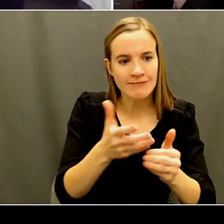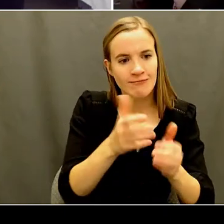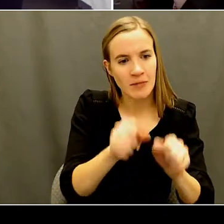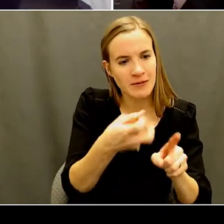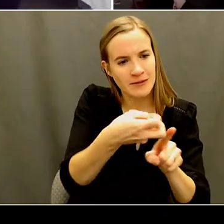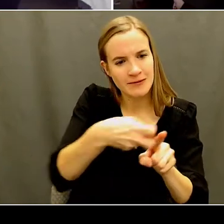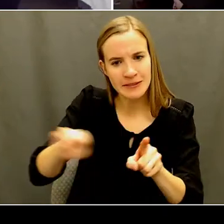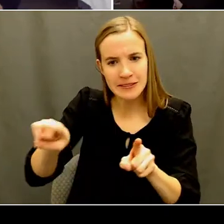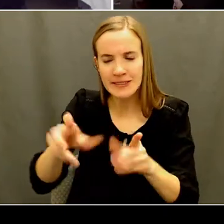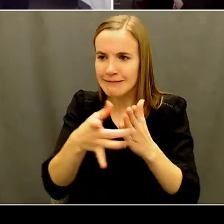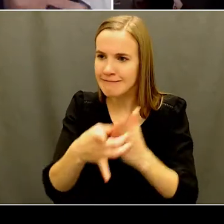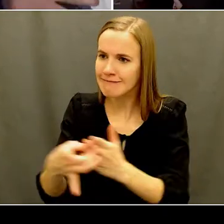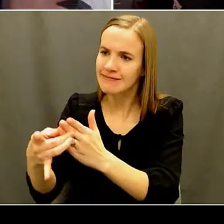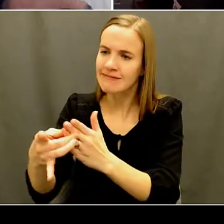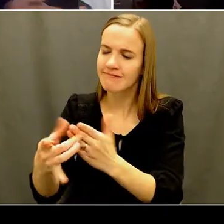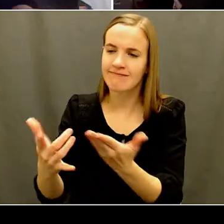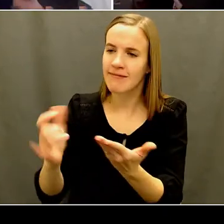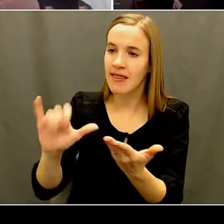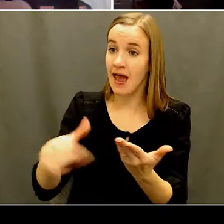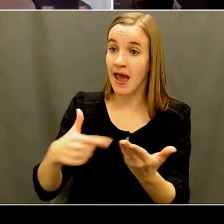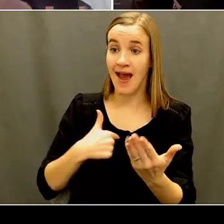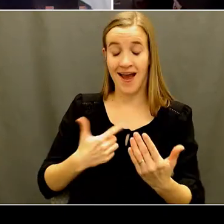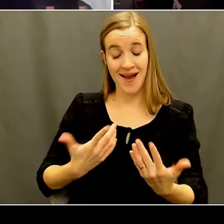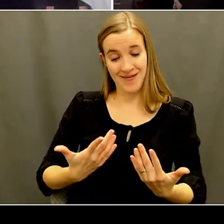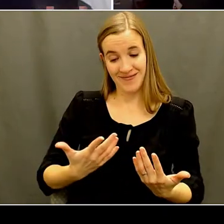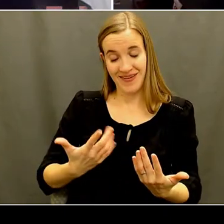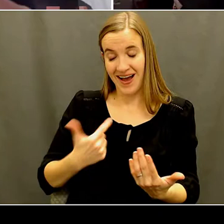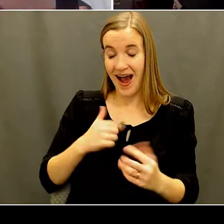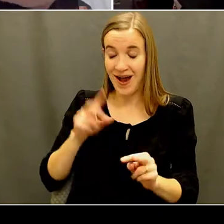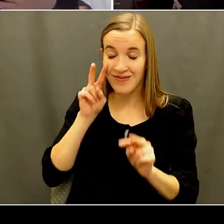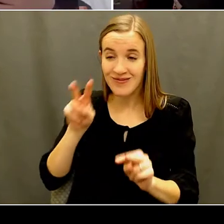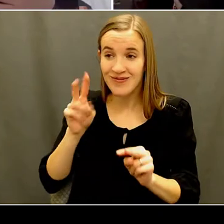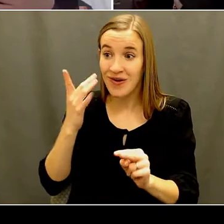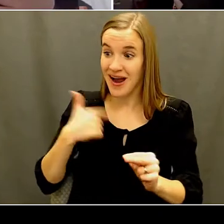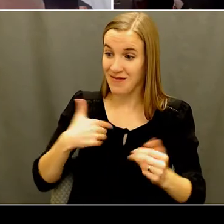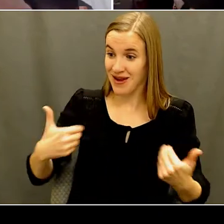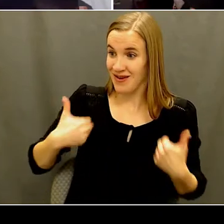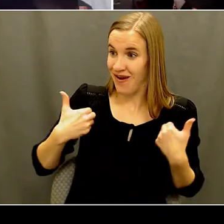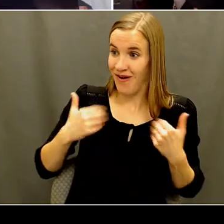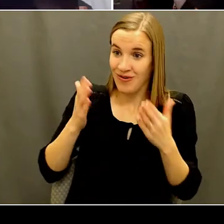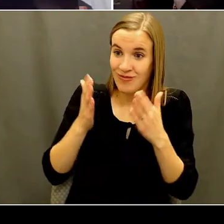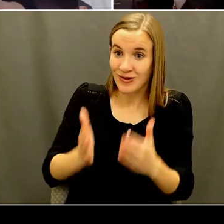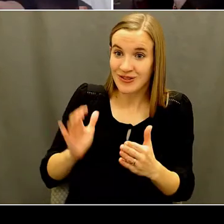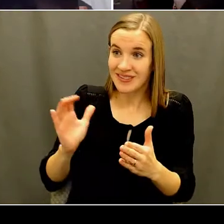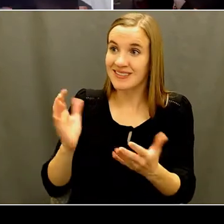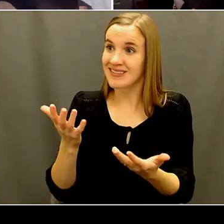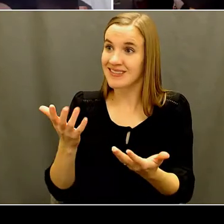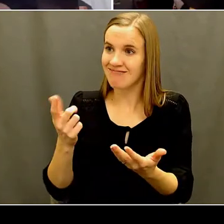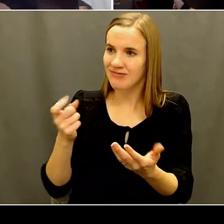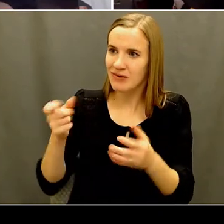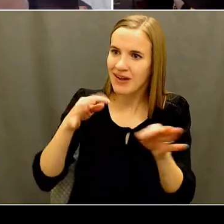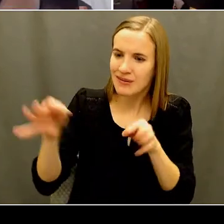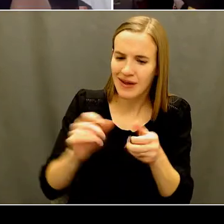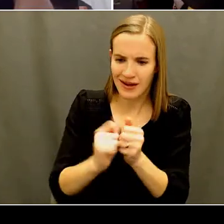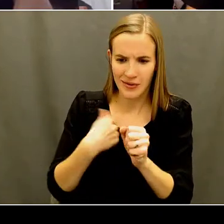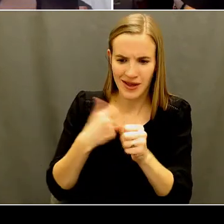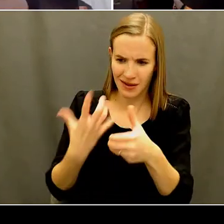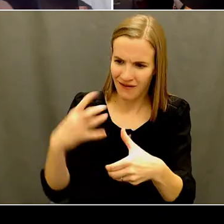Maria: Sure, so, so before I get into that, I have to acknowledge, like the incredible amount of privilege that I have, and how that privilege has